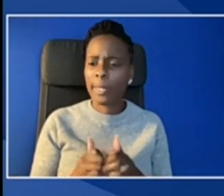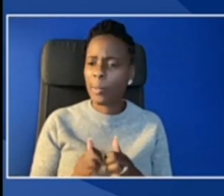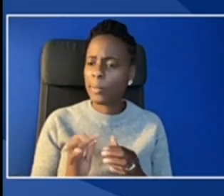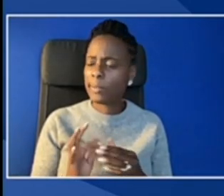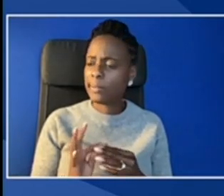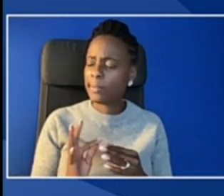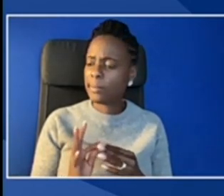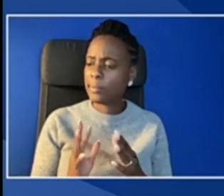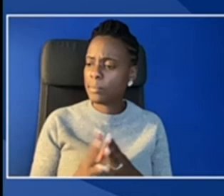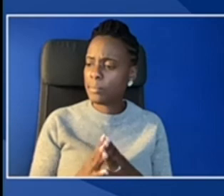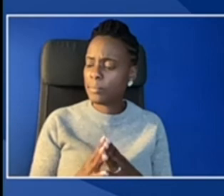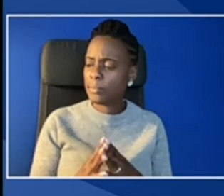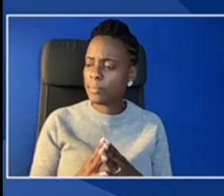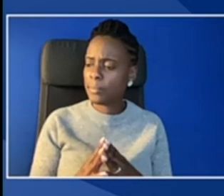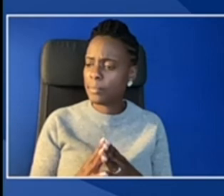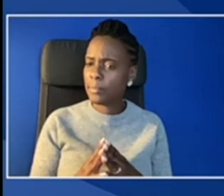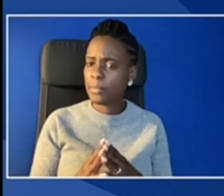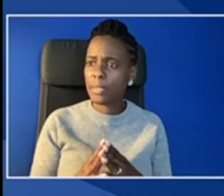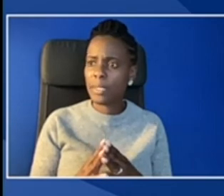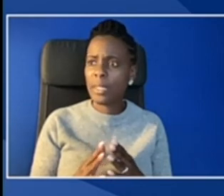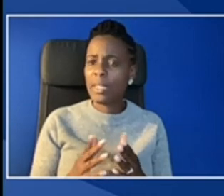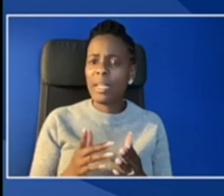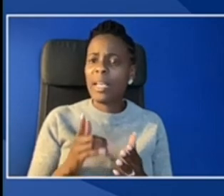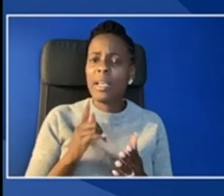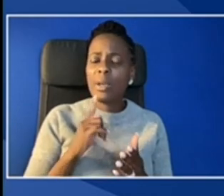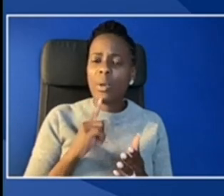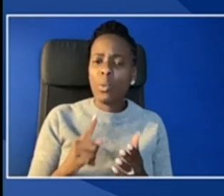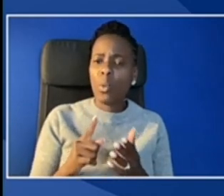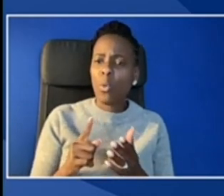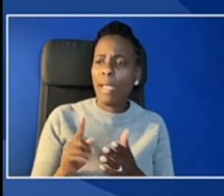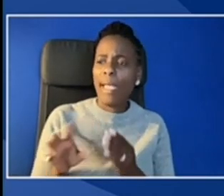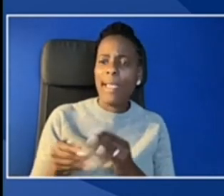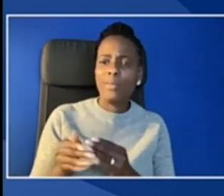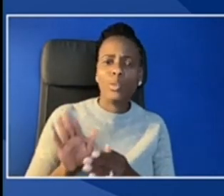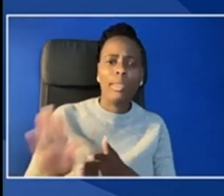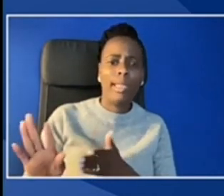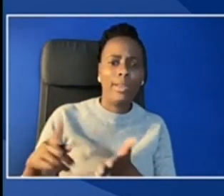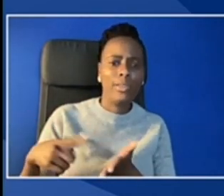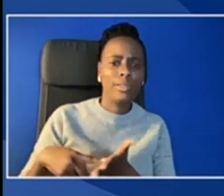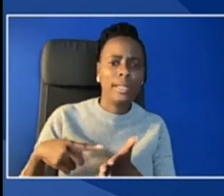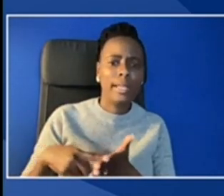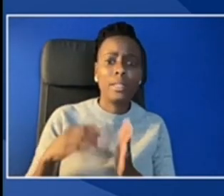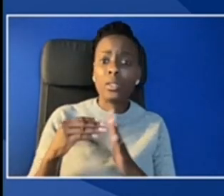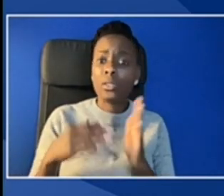It's going to put a dent in their wallet, you know, because the student loan borrowers also the taxpayers too.